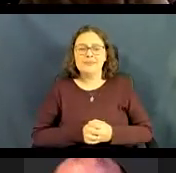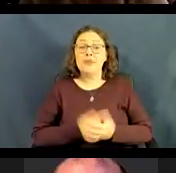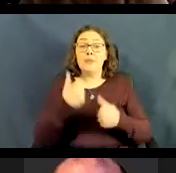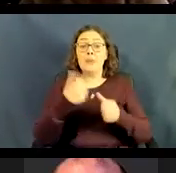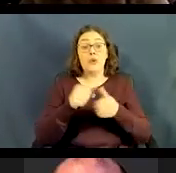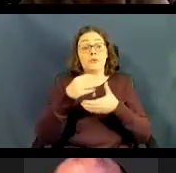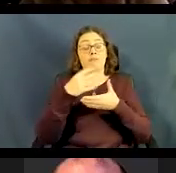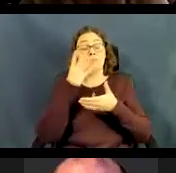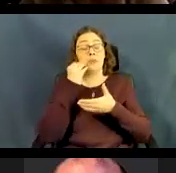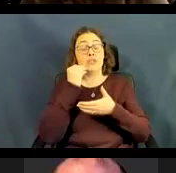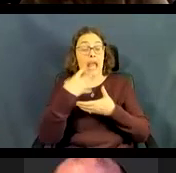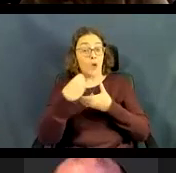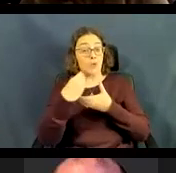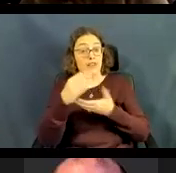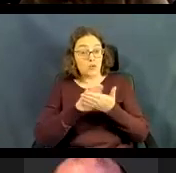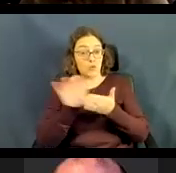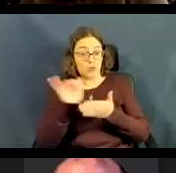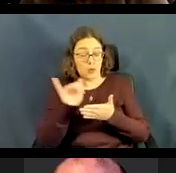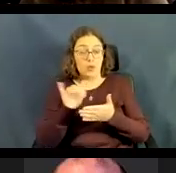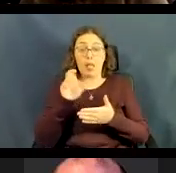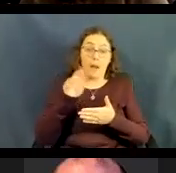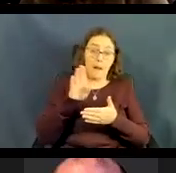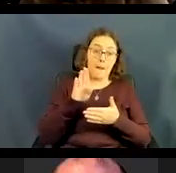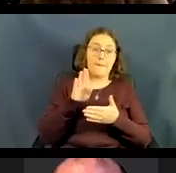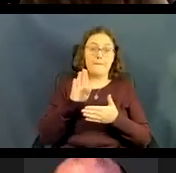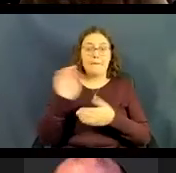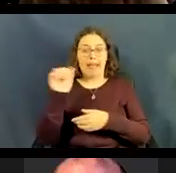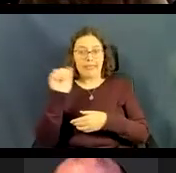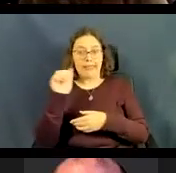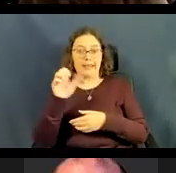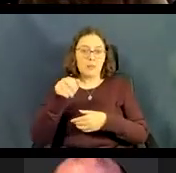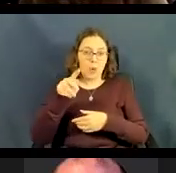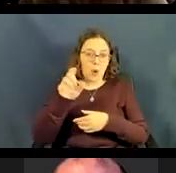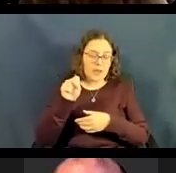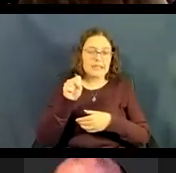And the page sections for the portfolio automatically populate for you. Except for the homepage.